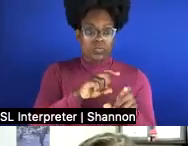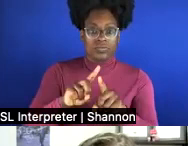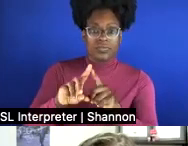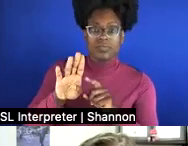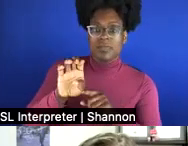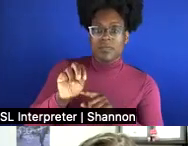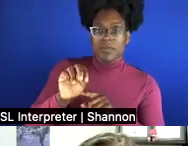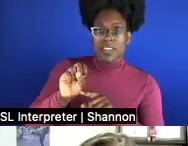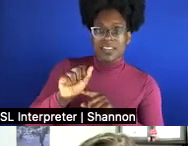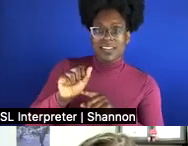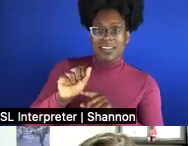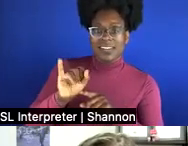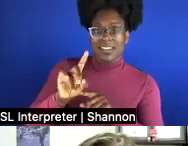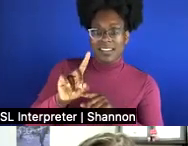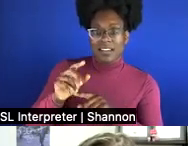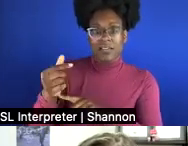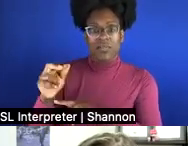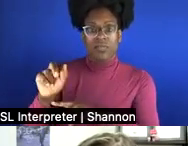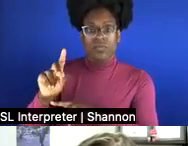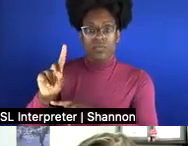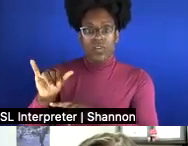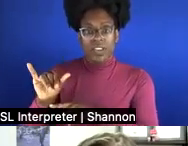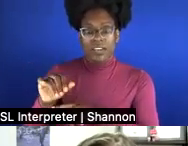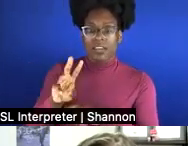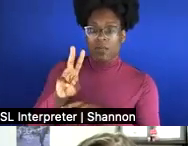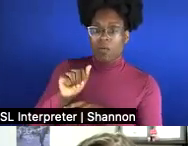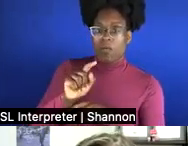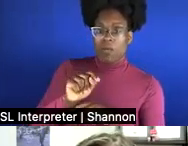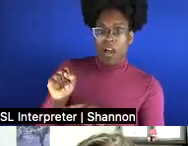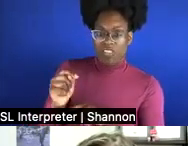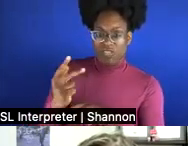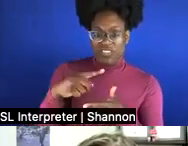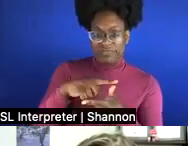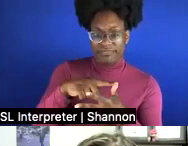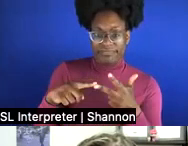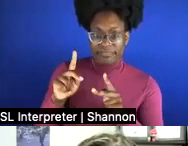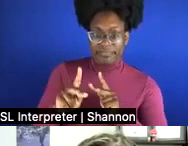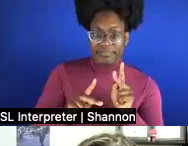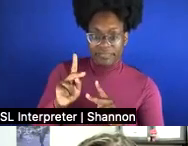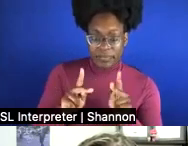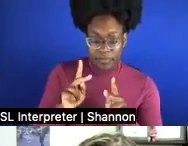Laura Hardin Marshall, and Sarah-Jean Watt. We're going to get started shortly. In the meantime,